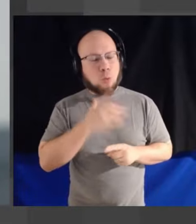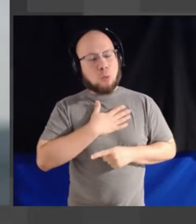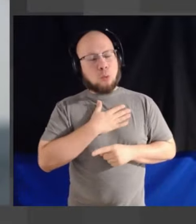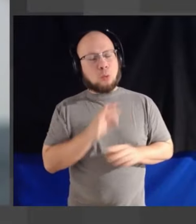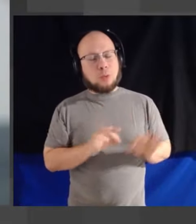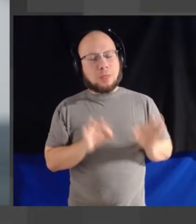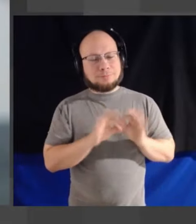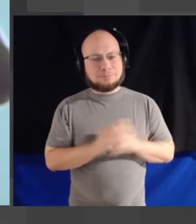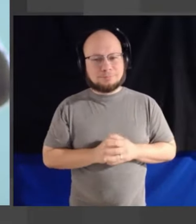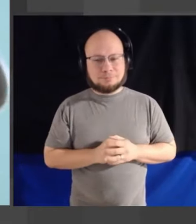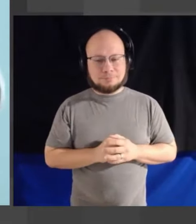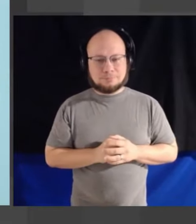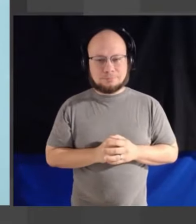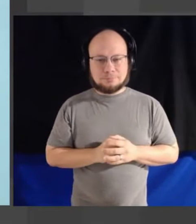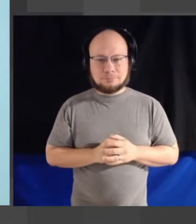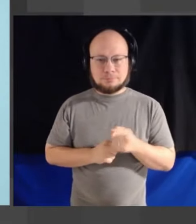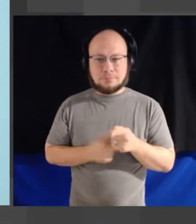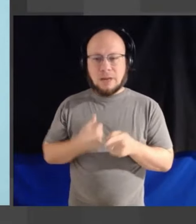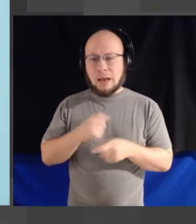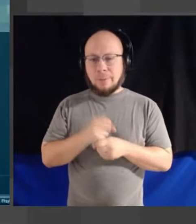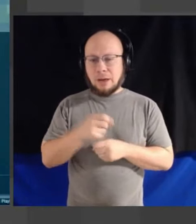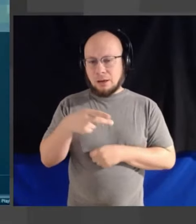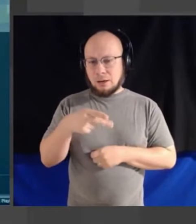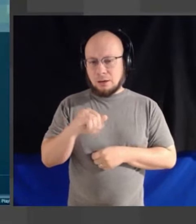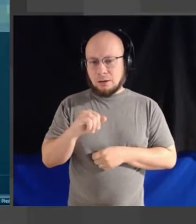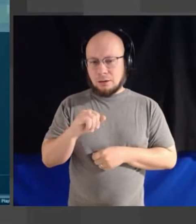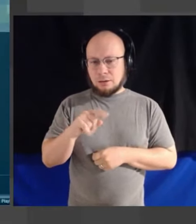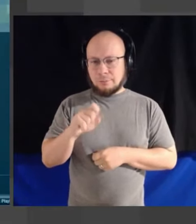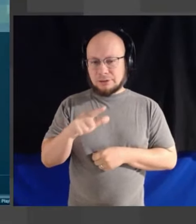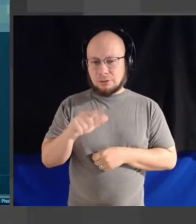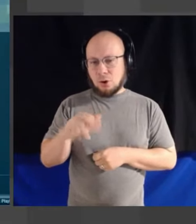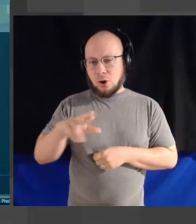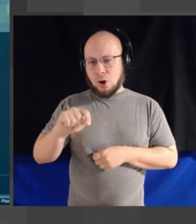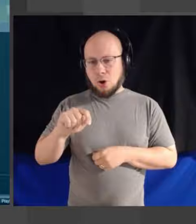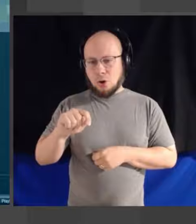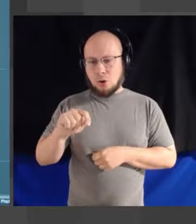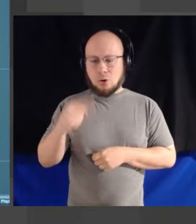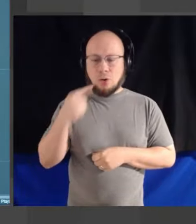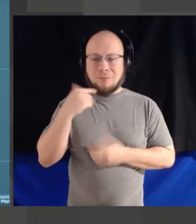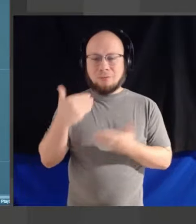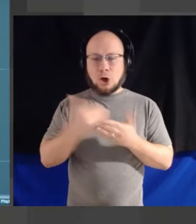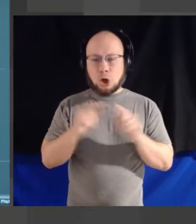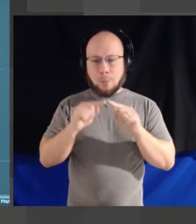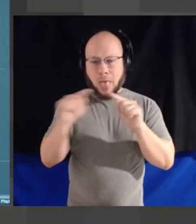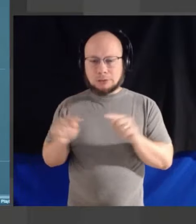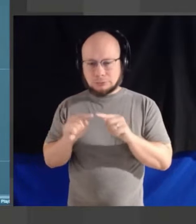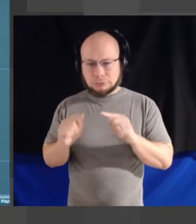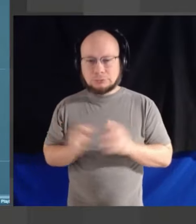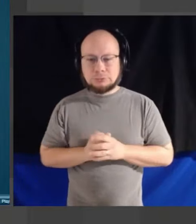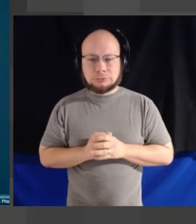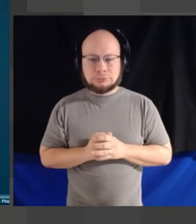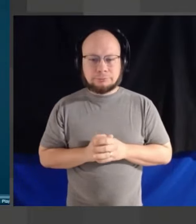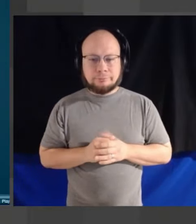IT'S VERY REWARDING. I LOVE IT. I MAKE THE PIXLER OF THE